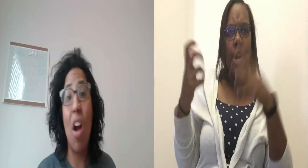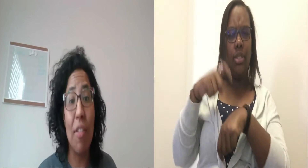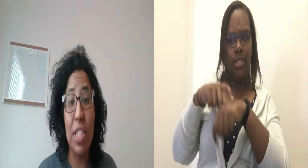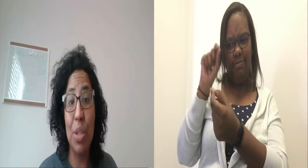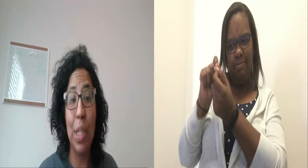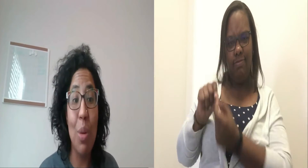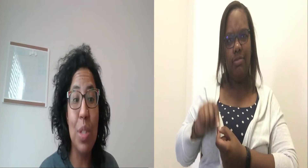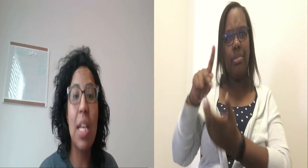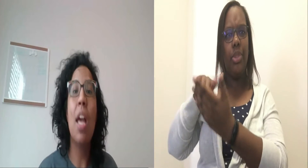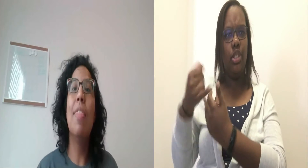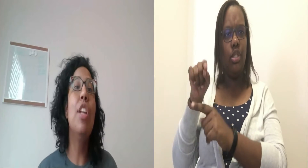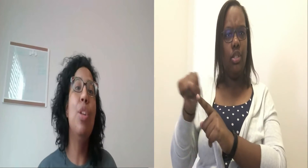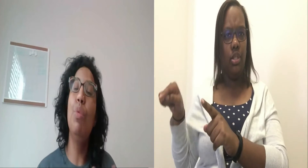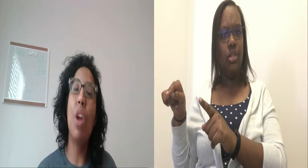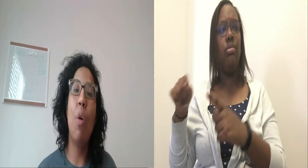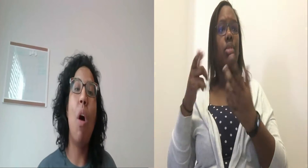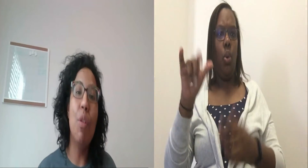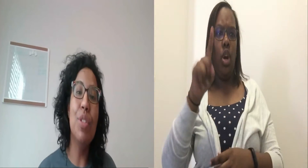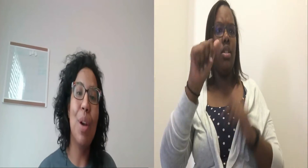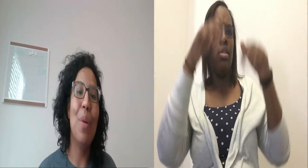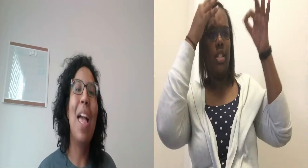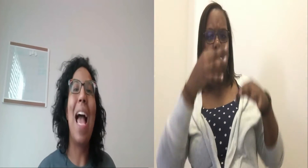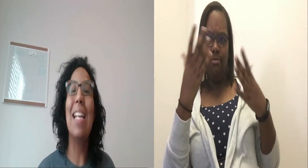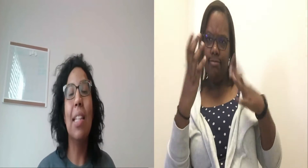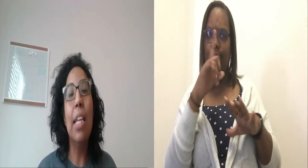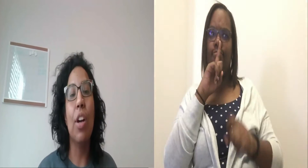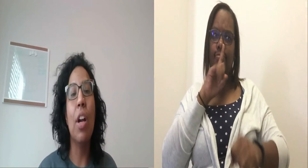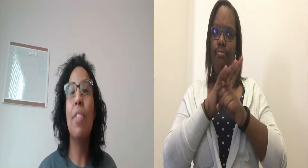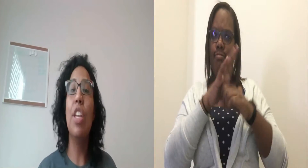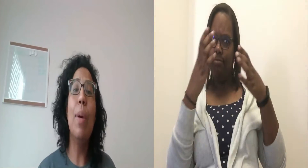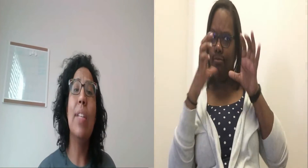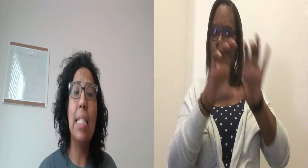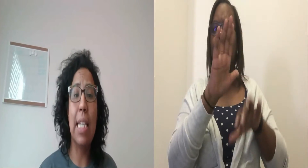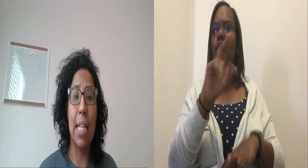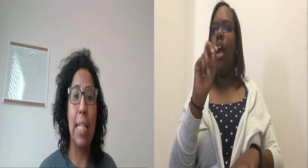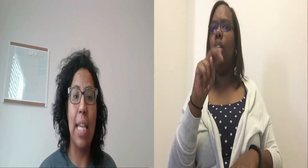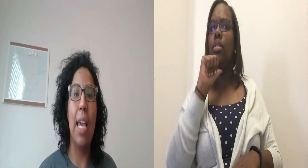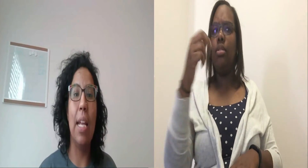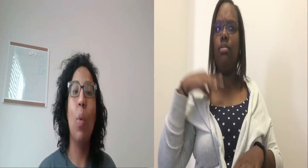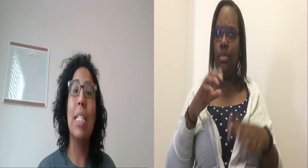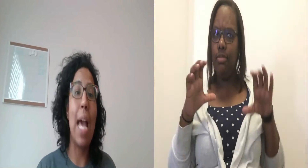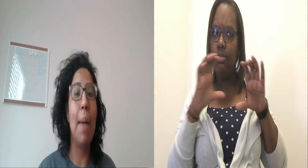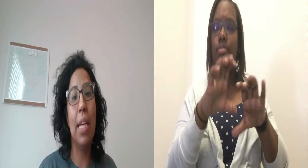office doing notes then you know also as a leader that you have a disconnect in what is happening in